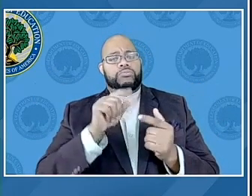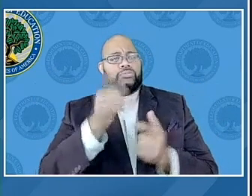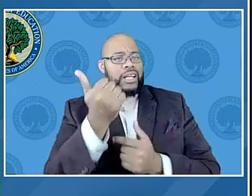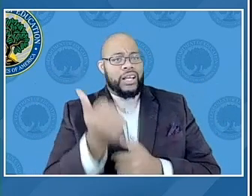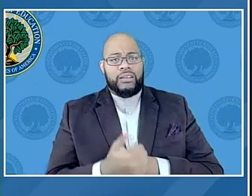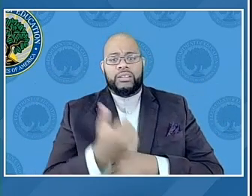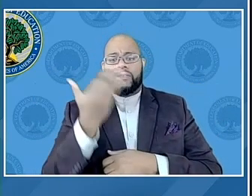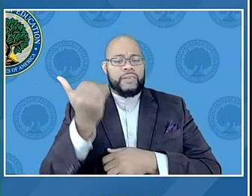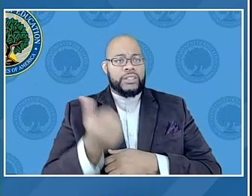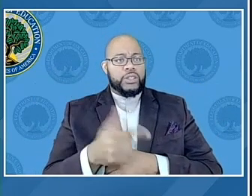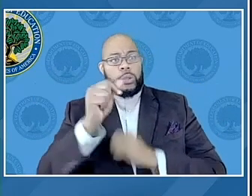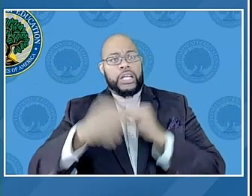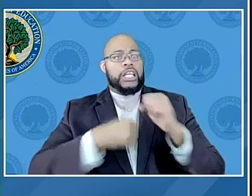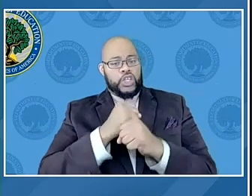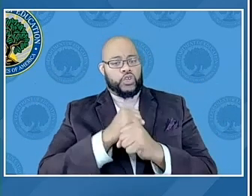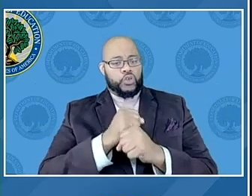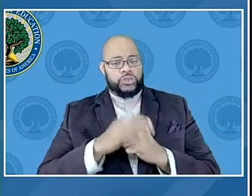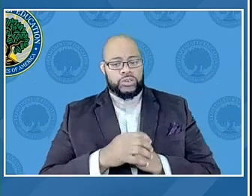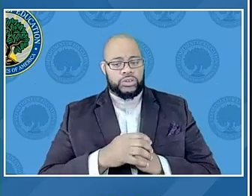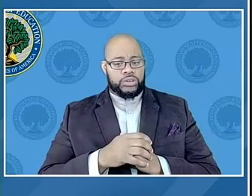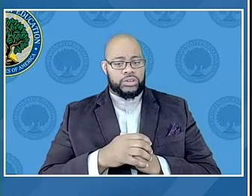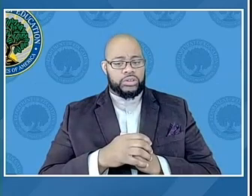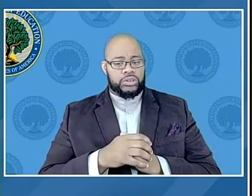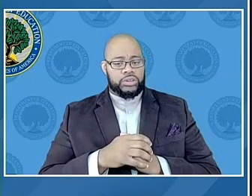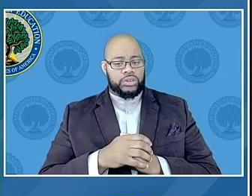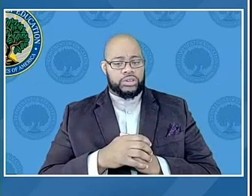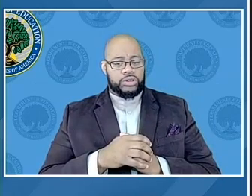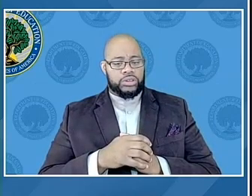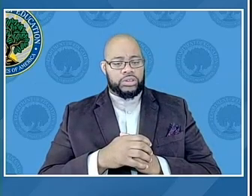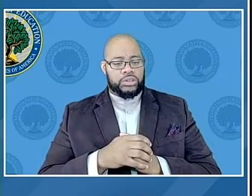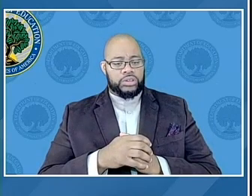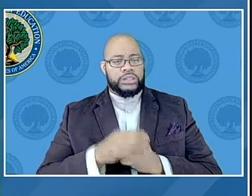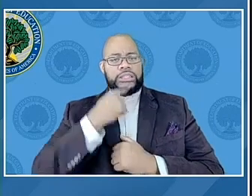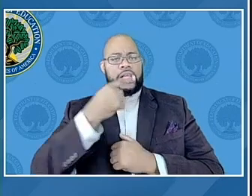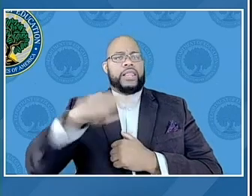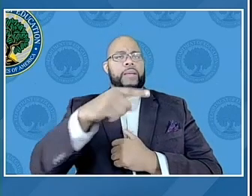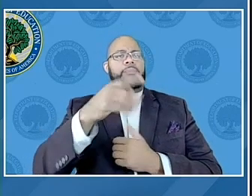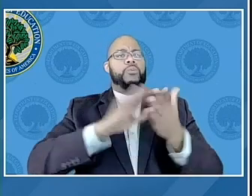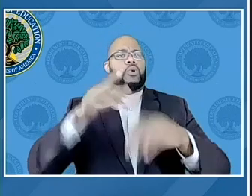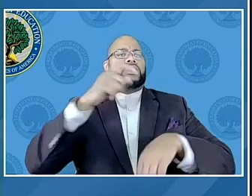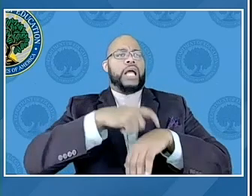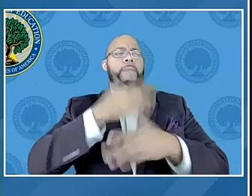20 years, to tell them that some of your time may not count just because of